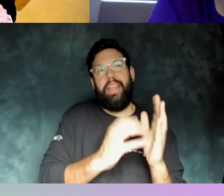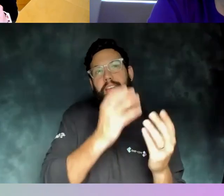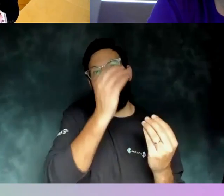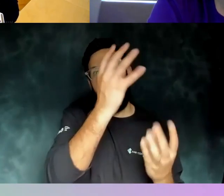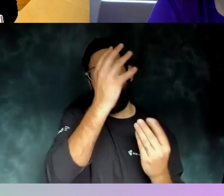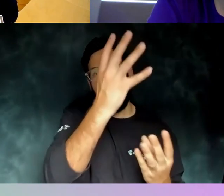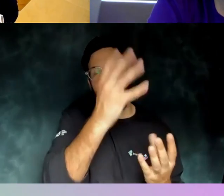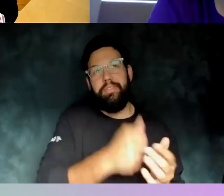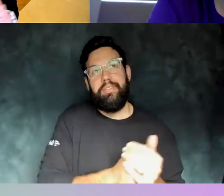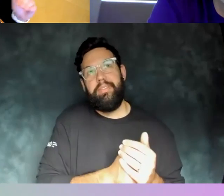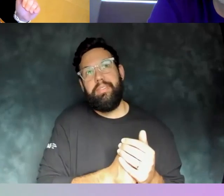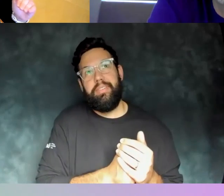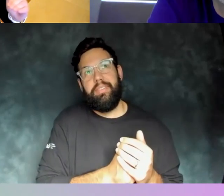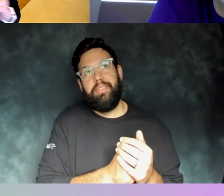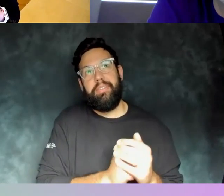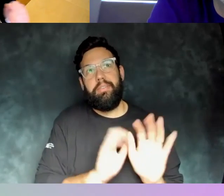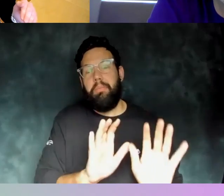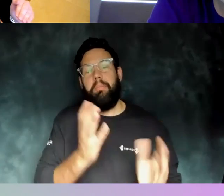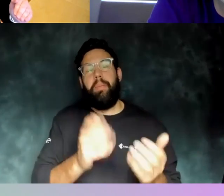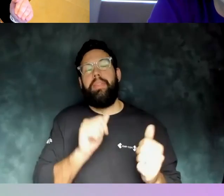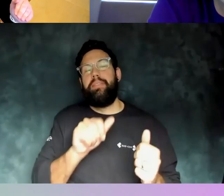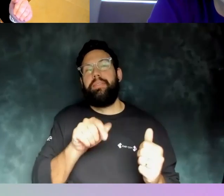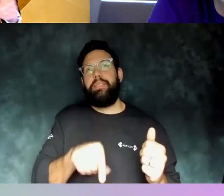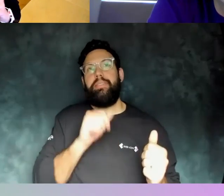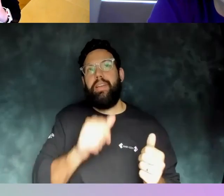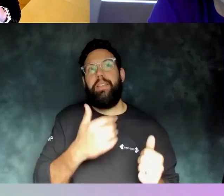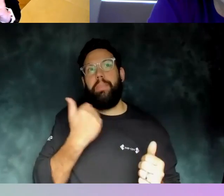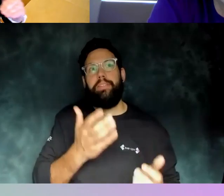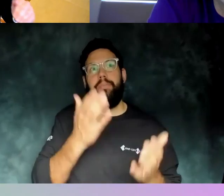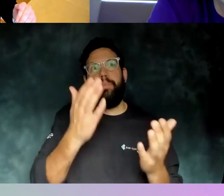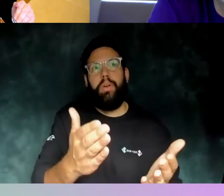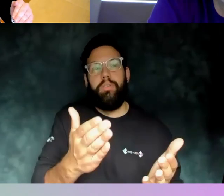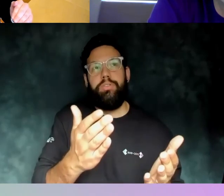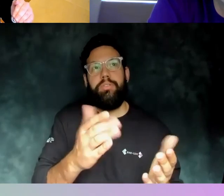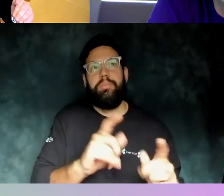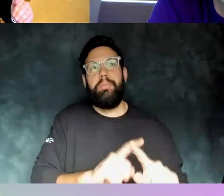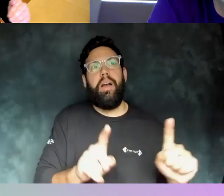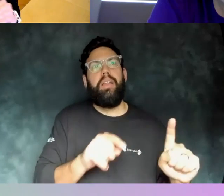to make it as a priority in your-- [TILLY] Let's give you